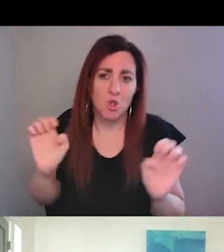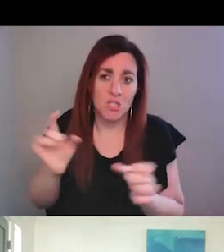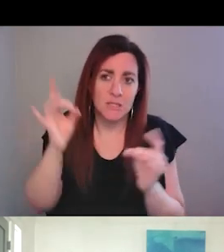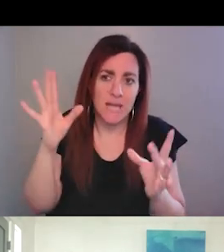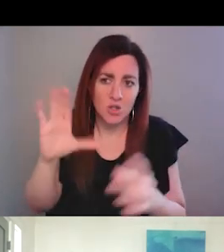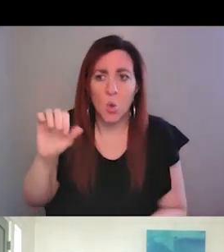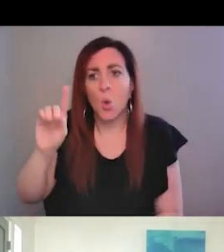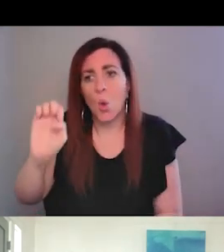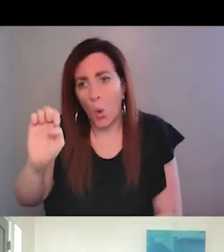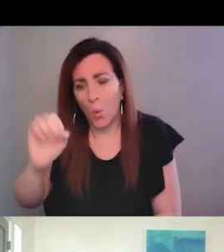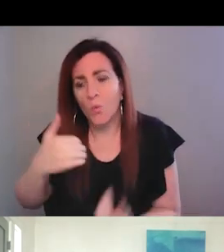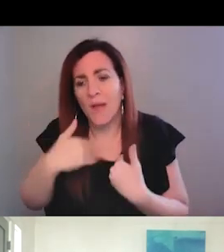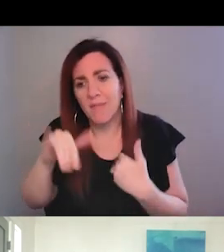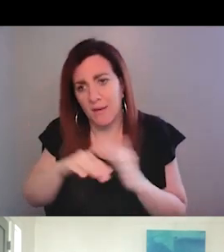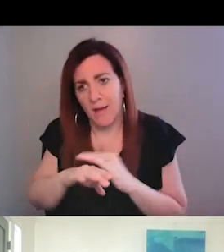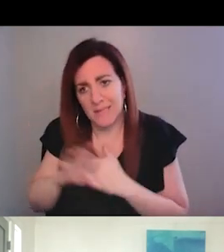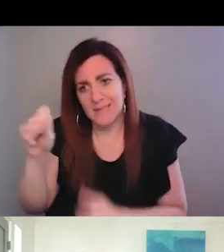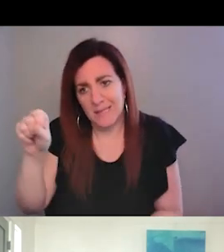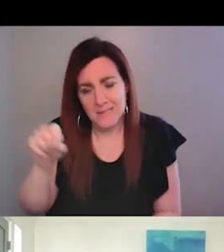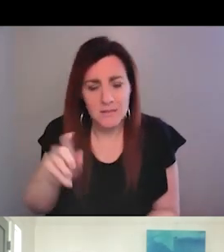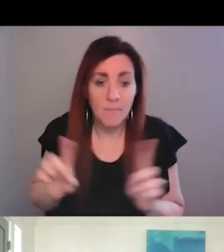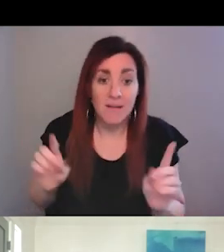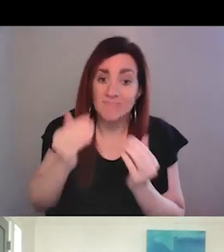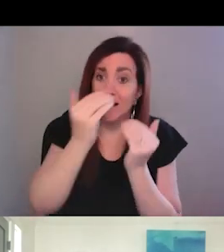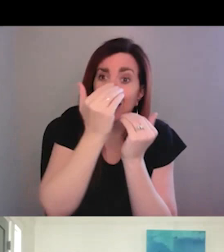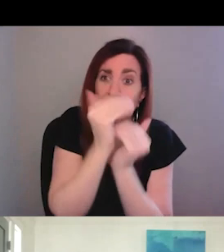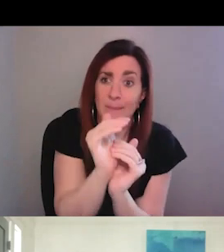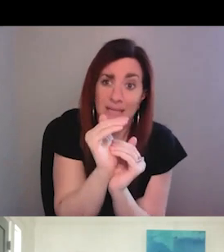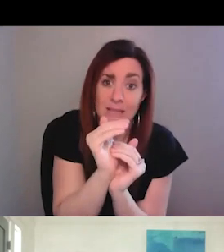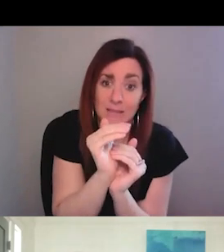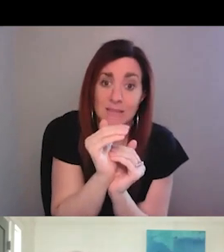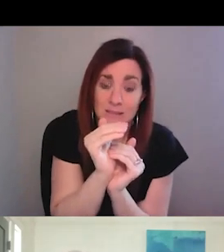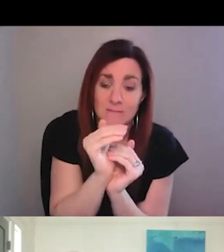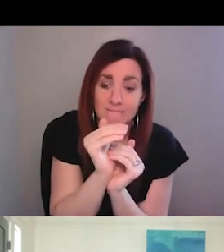SO WE HAVE THAT ACCESS, BUT IT IS LIMITED. DOING IT THAT WAY AND